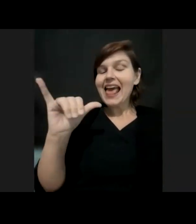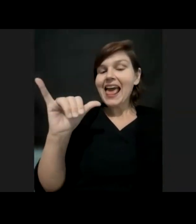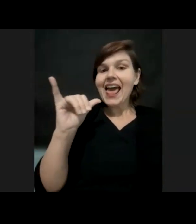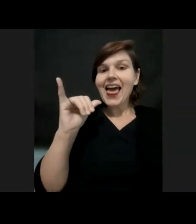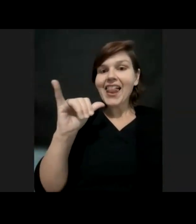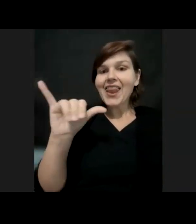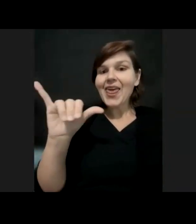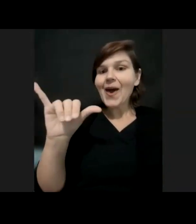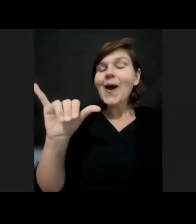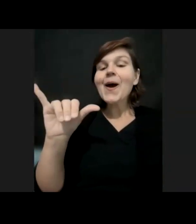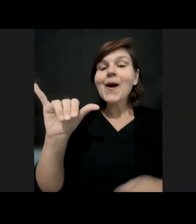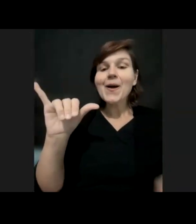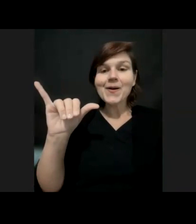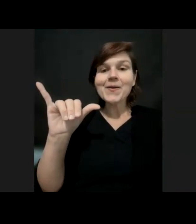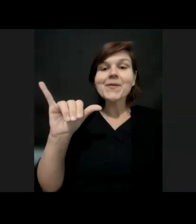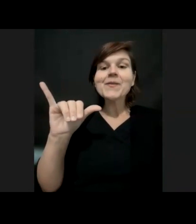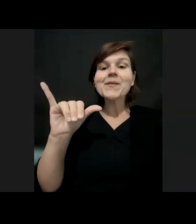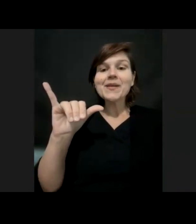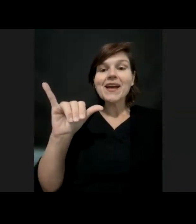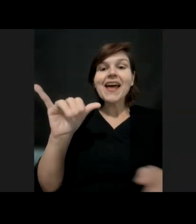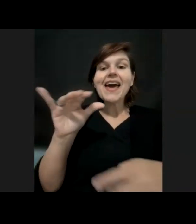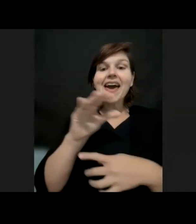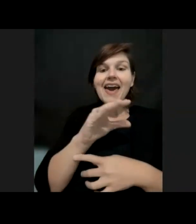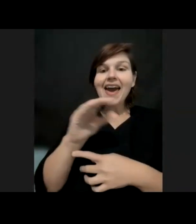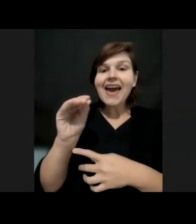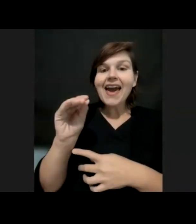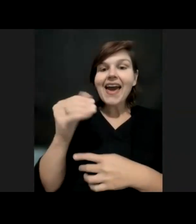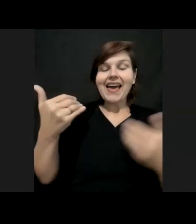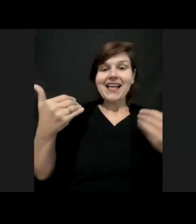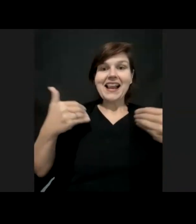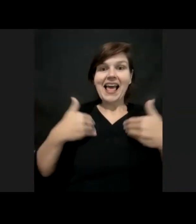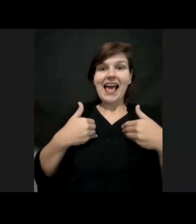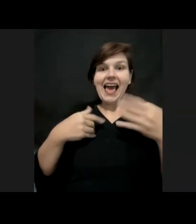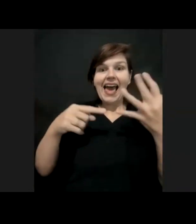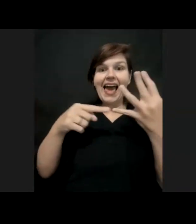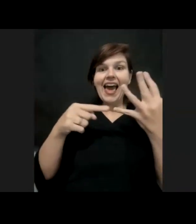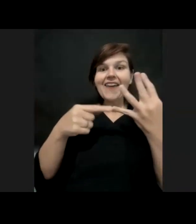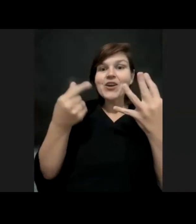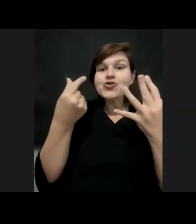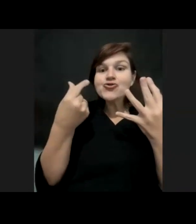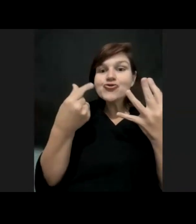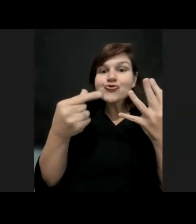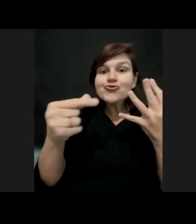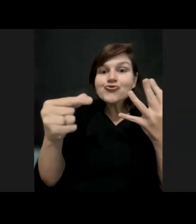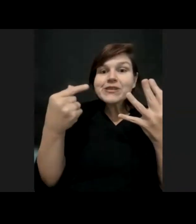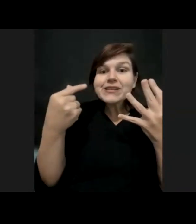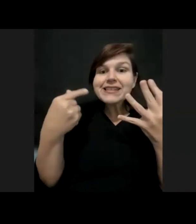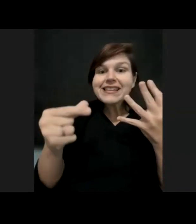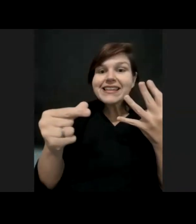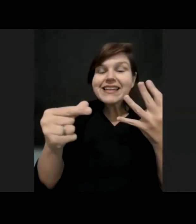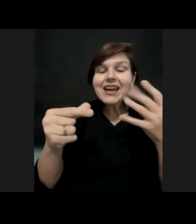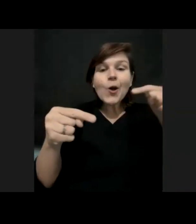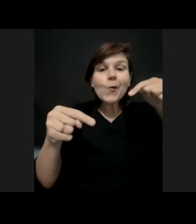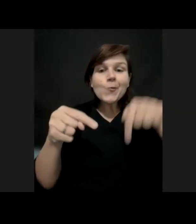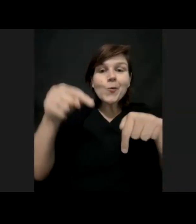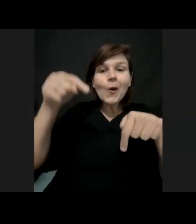And I have a green sock! One for each foot.